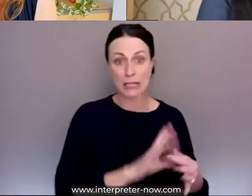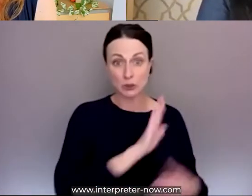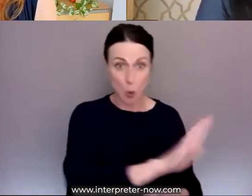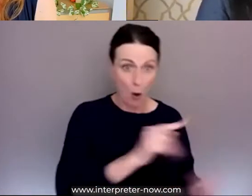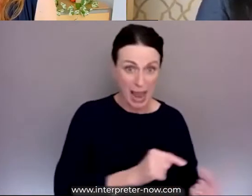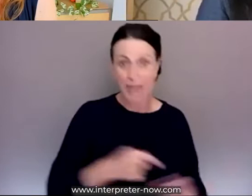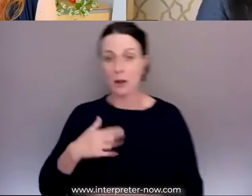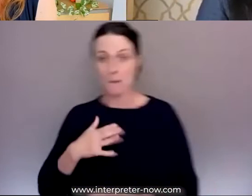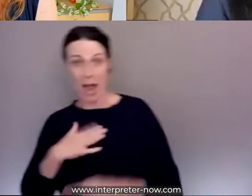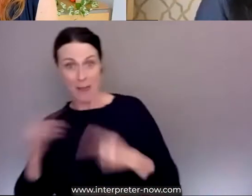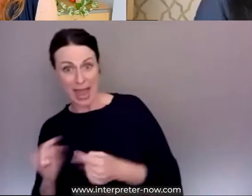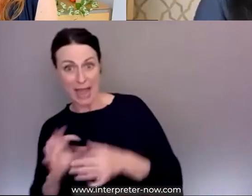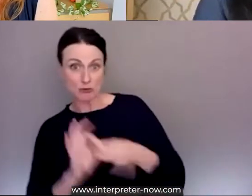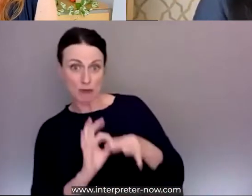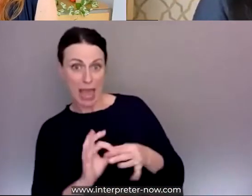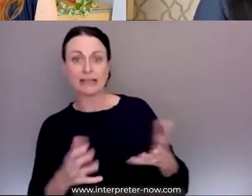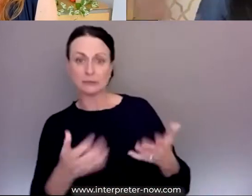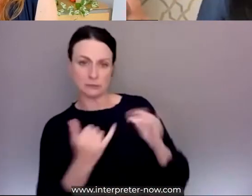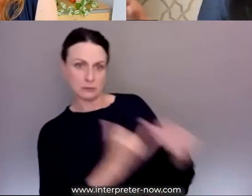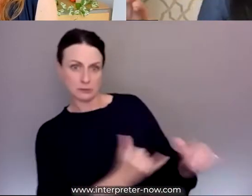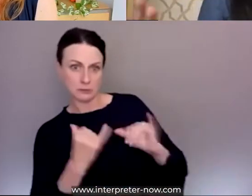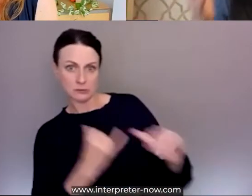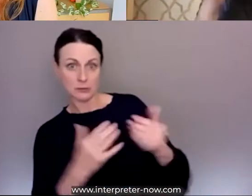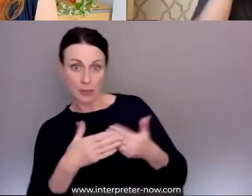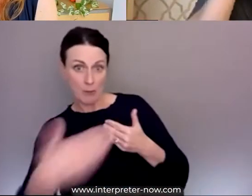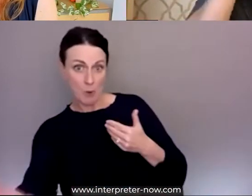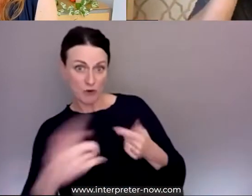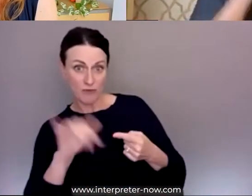You can relate to my pain from that place. Can we move forward?